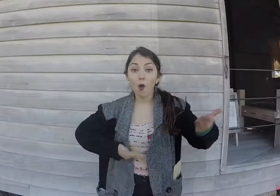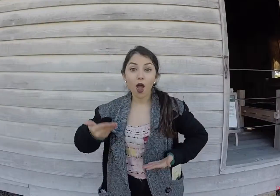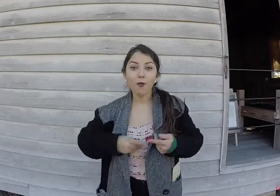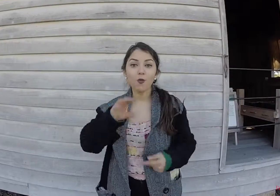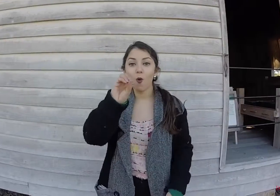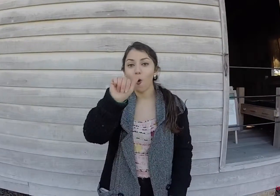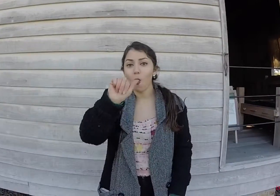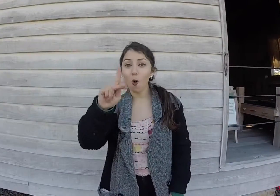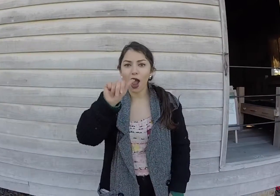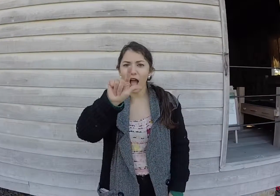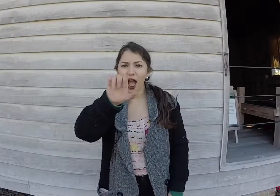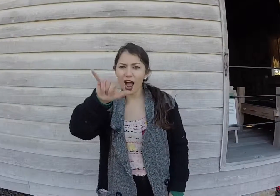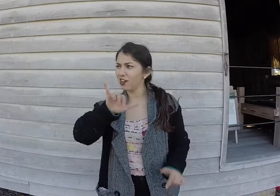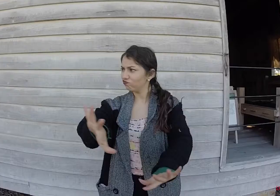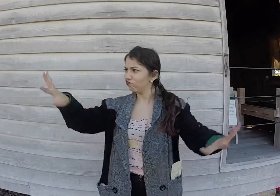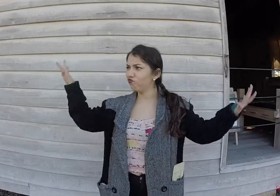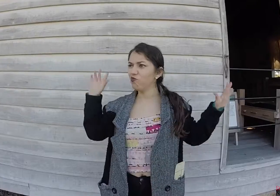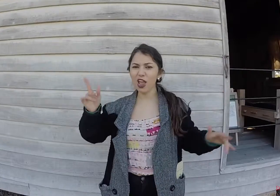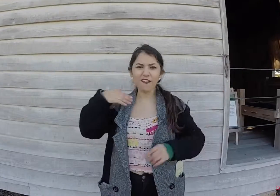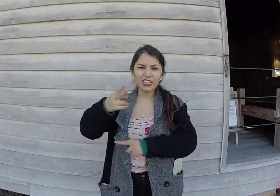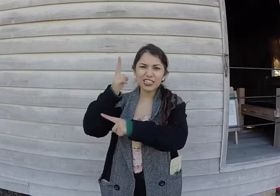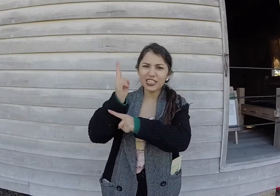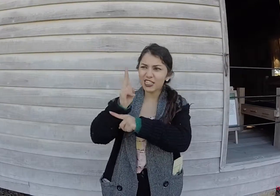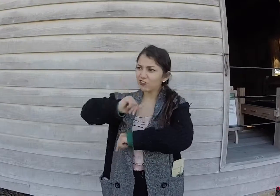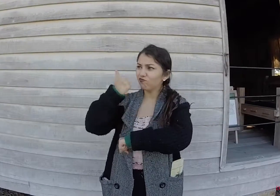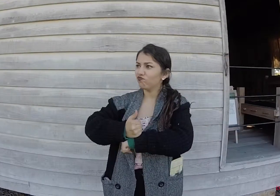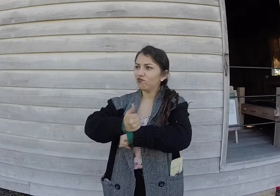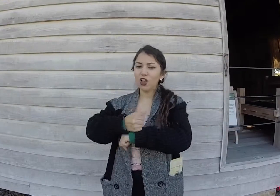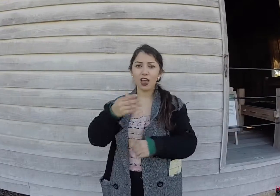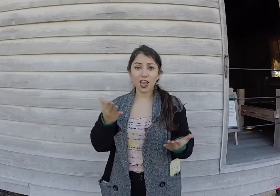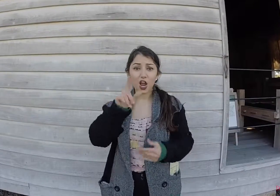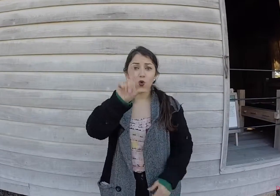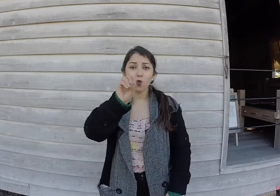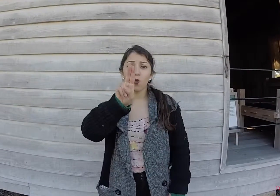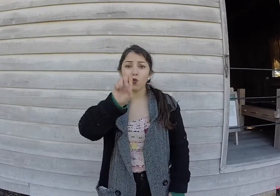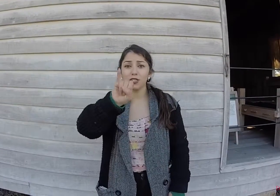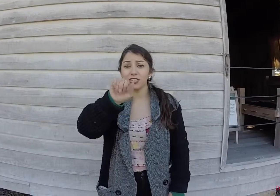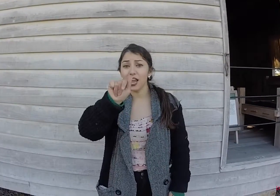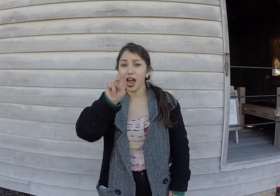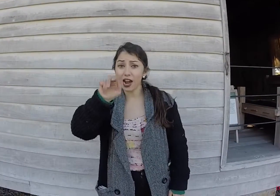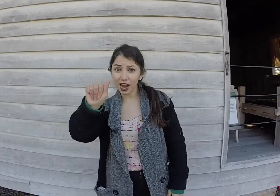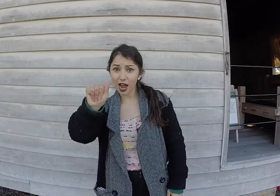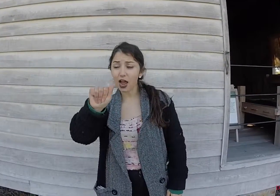Welcome to Oak Alley Planation! It has history here in Louisiana